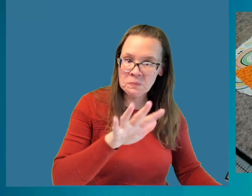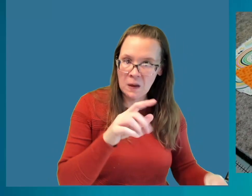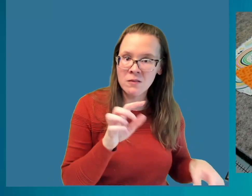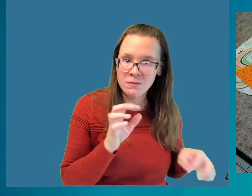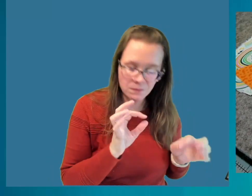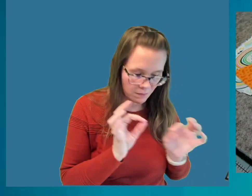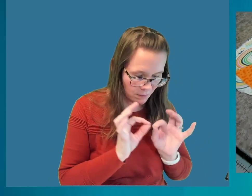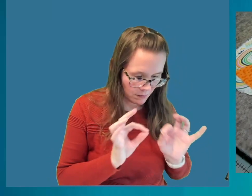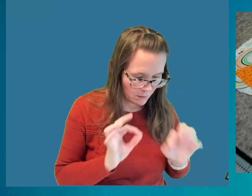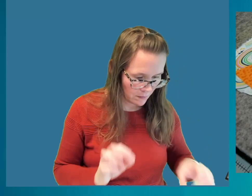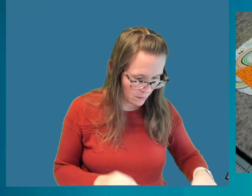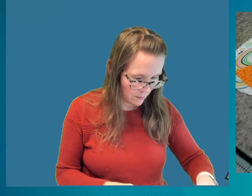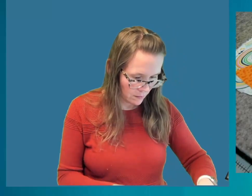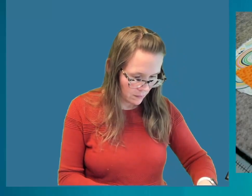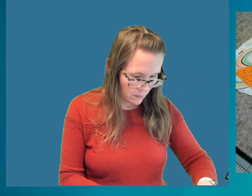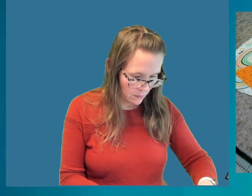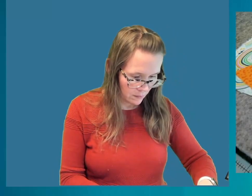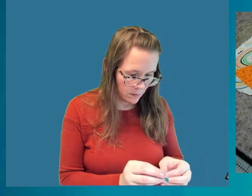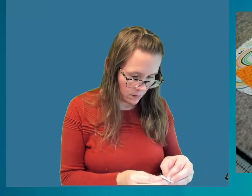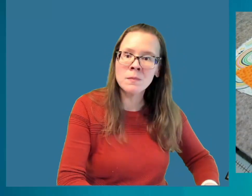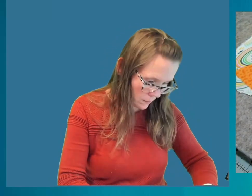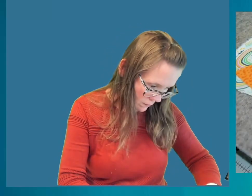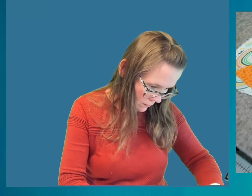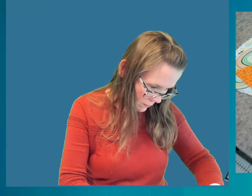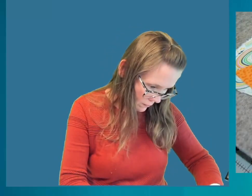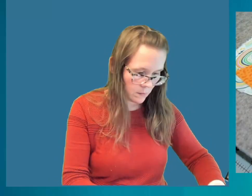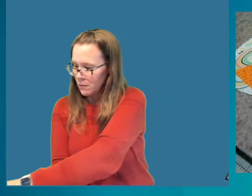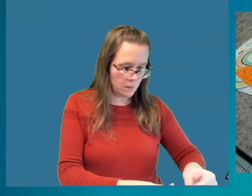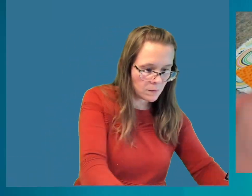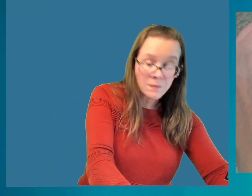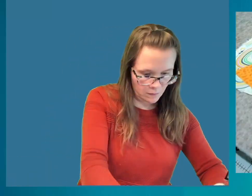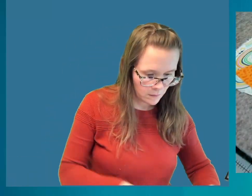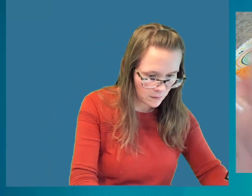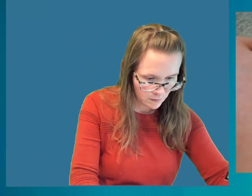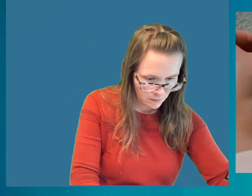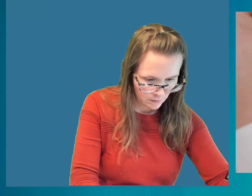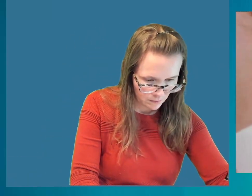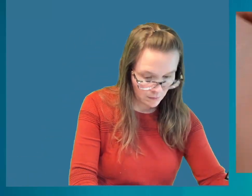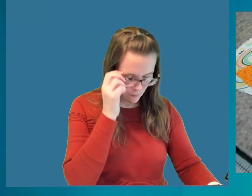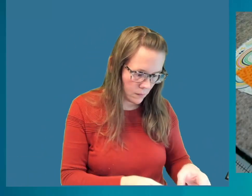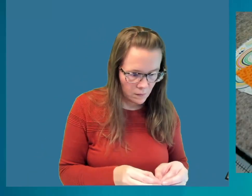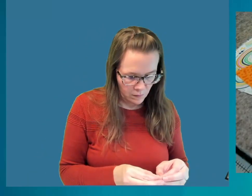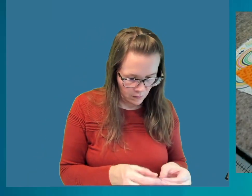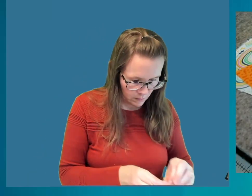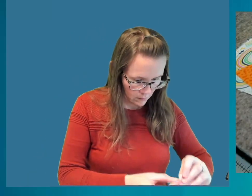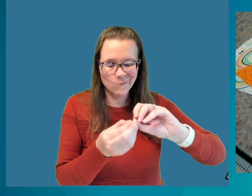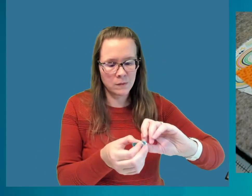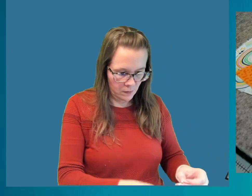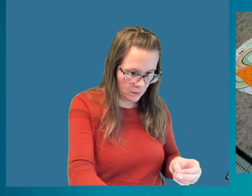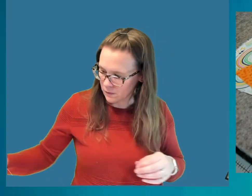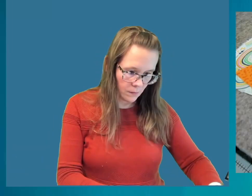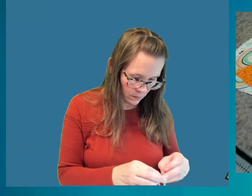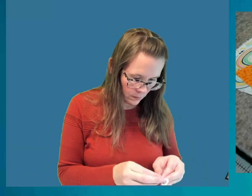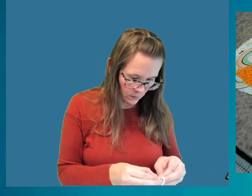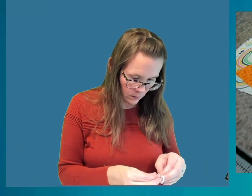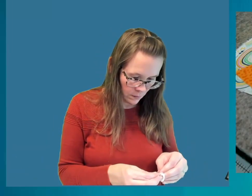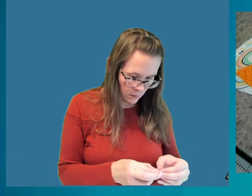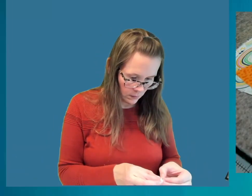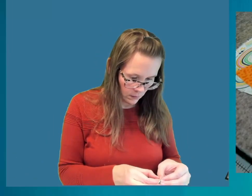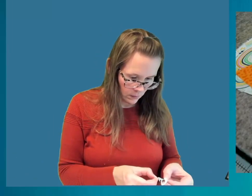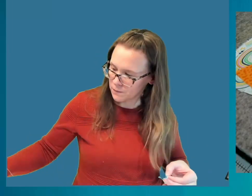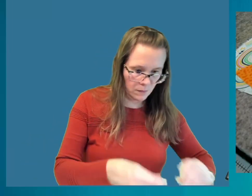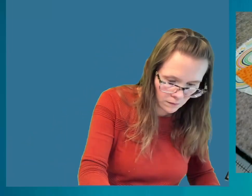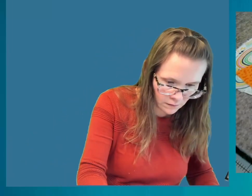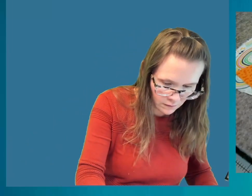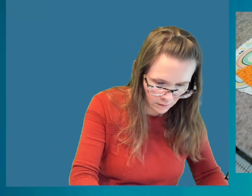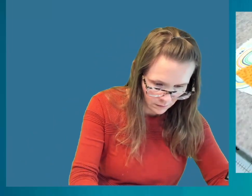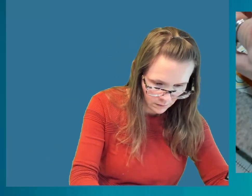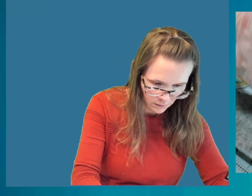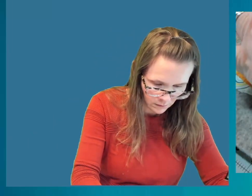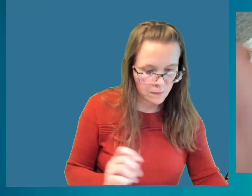the part of the -- like that particular, uh, zigzag to know exactly where to put my letters.